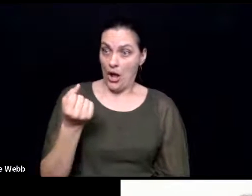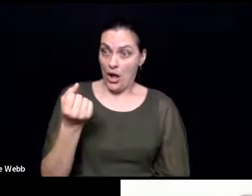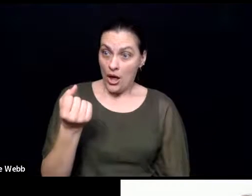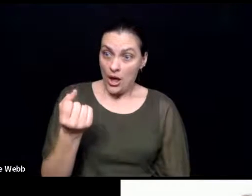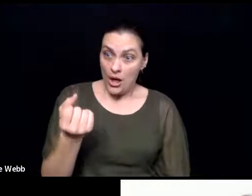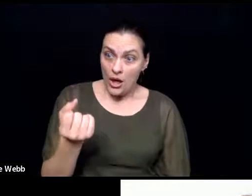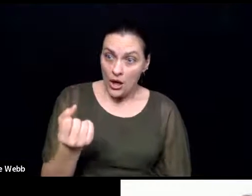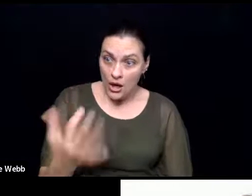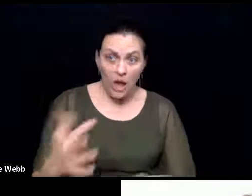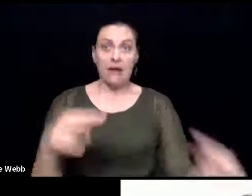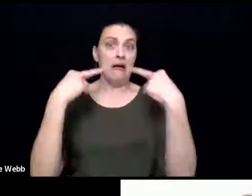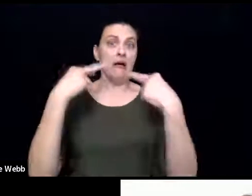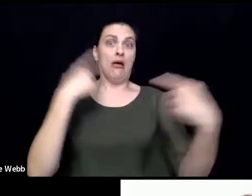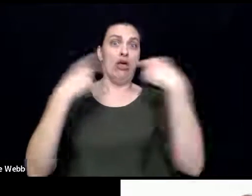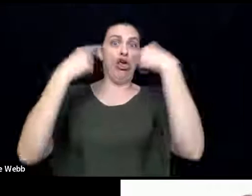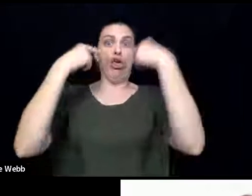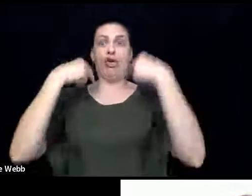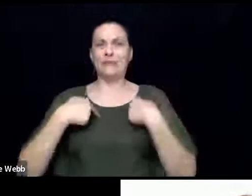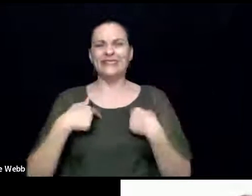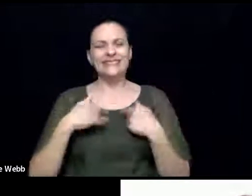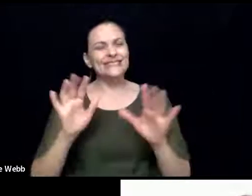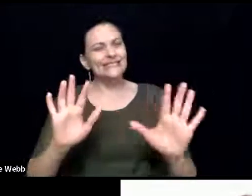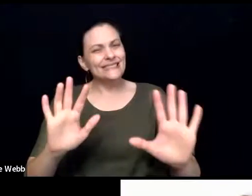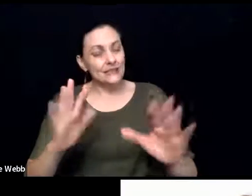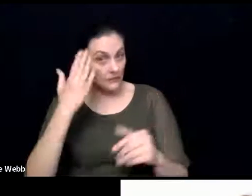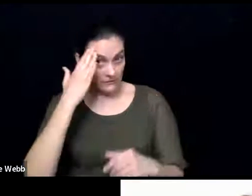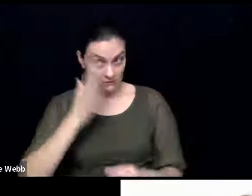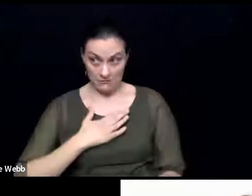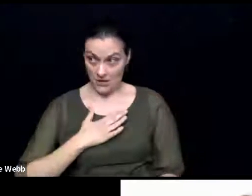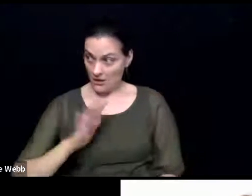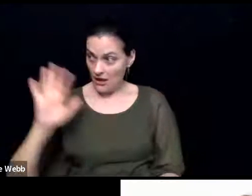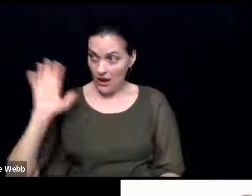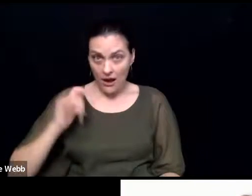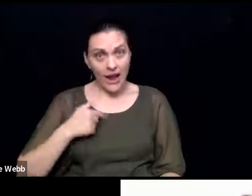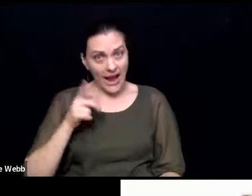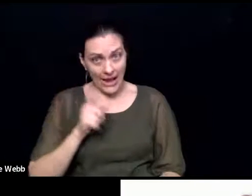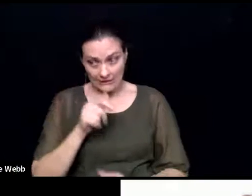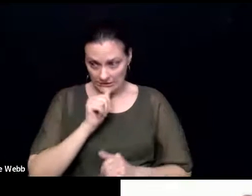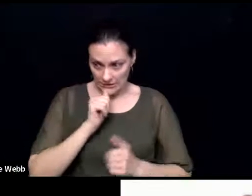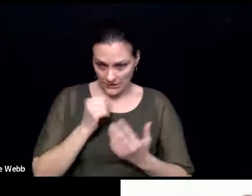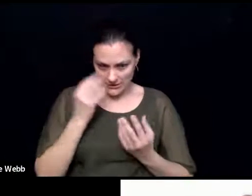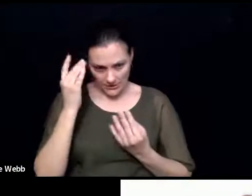or my story, I am going to get all beat up. But the reality is when I start opening up